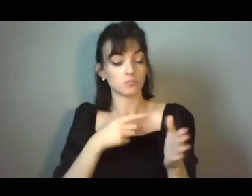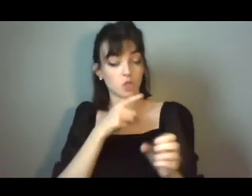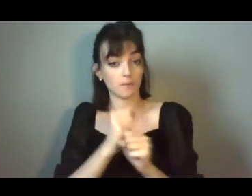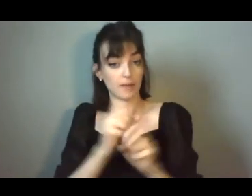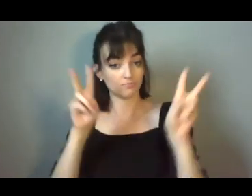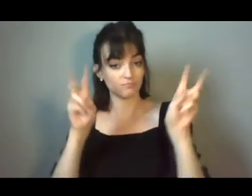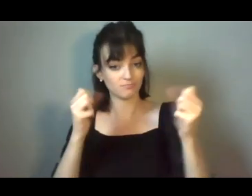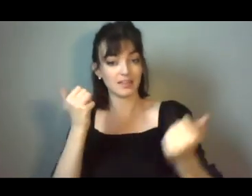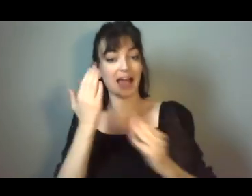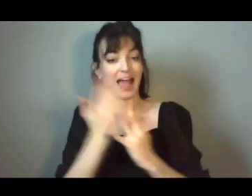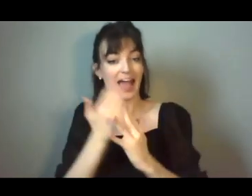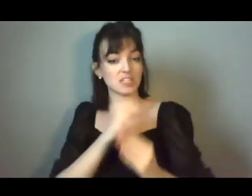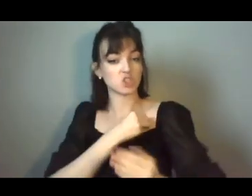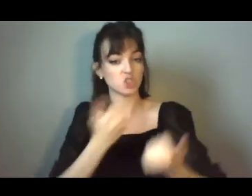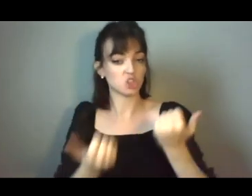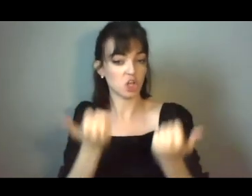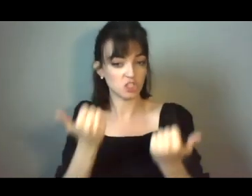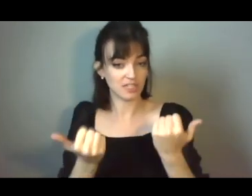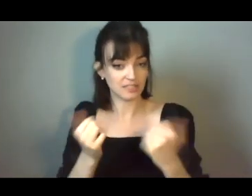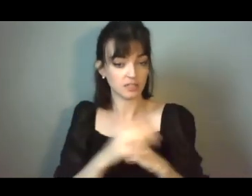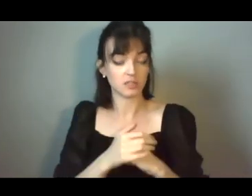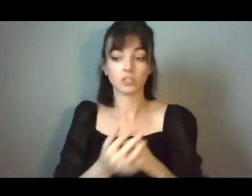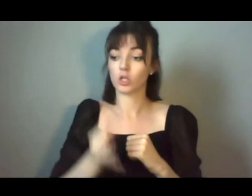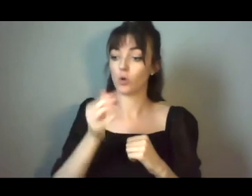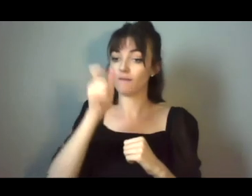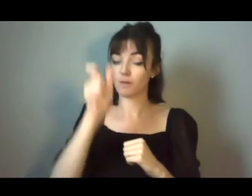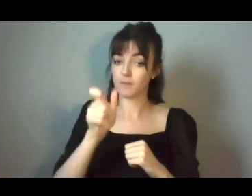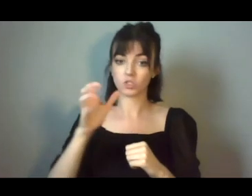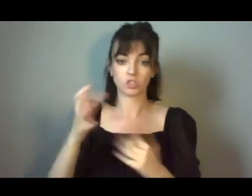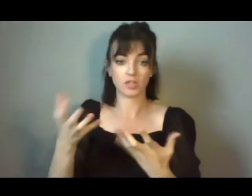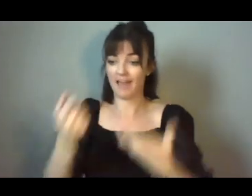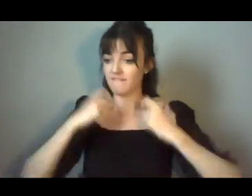say a person making an enjoying power of attorney where they need the assistance of a solicitor